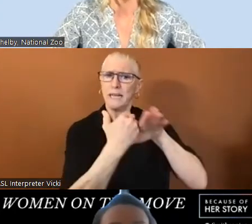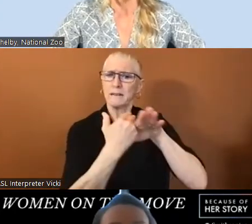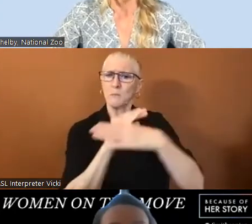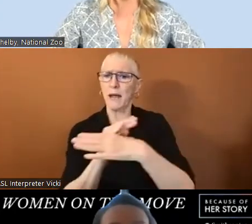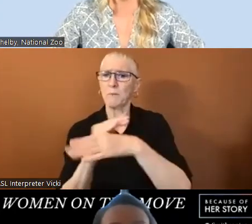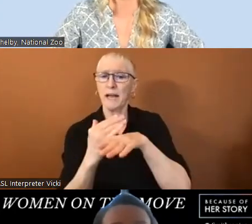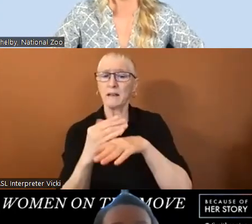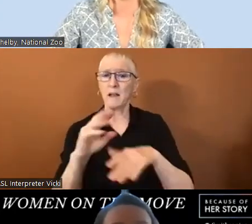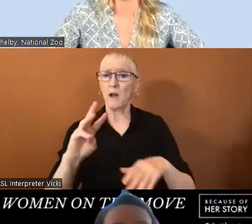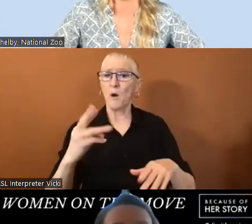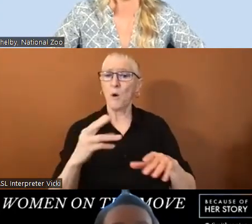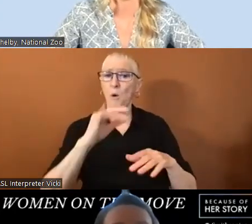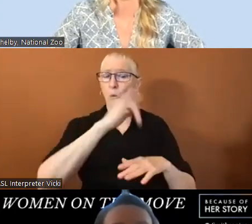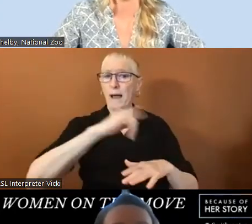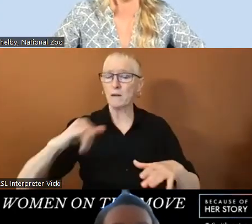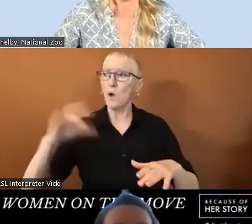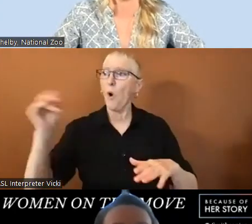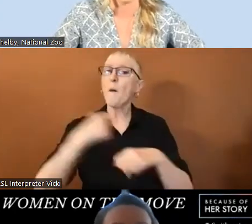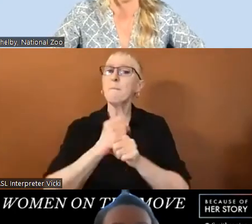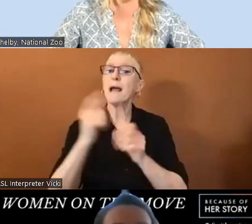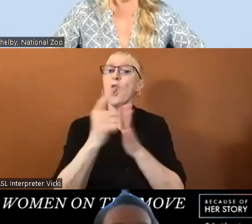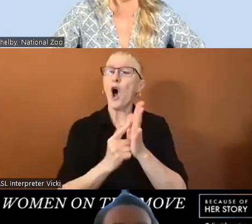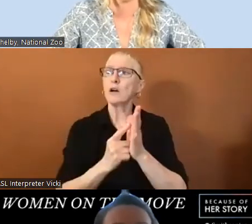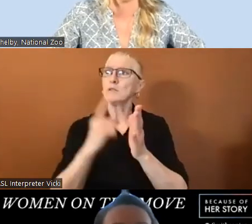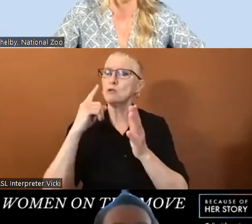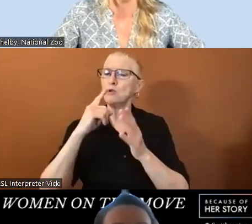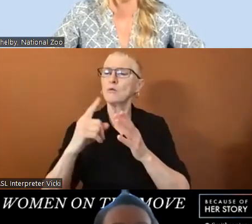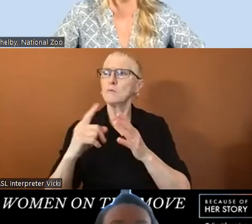or they can create laws to help protect the whales from harm. Is that right?